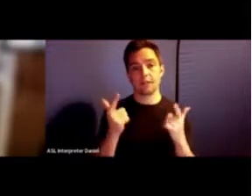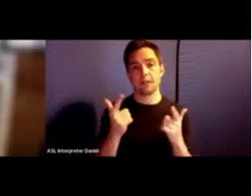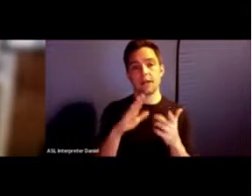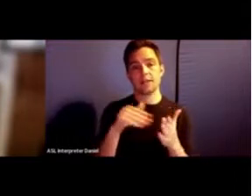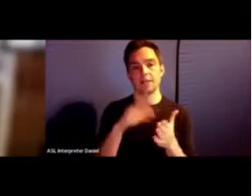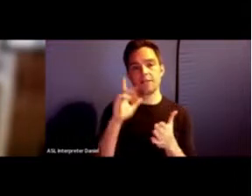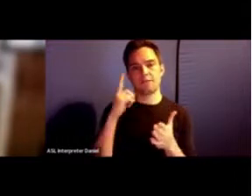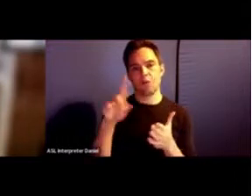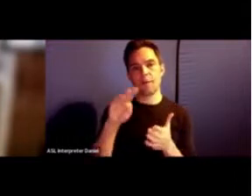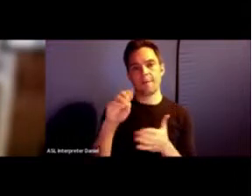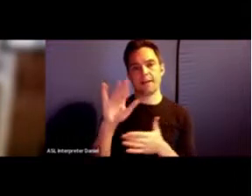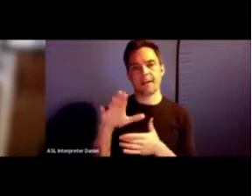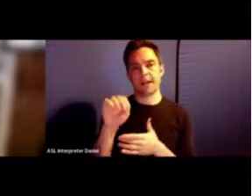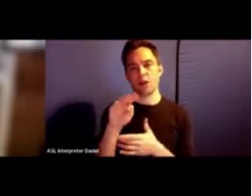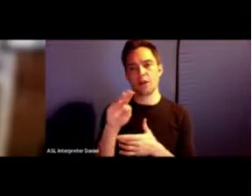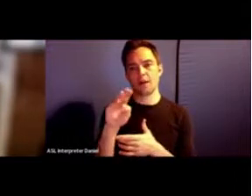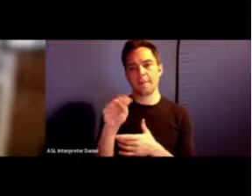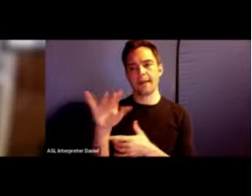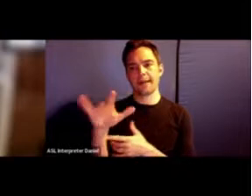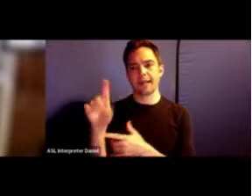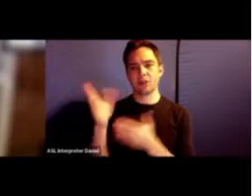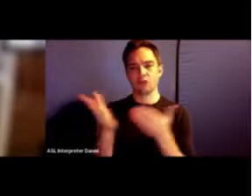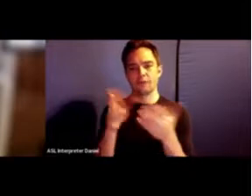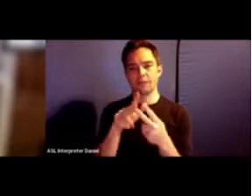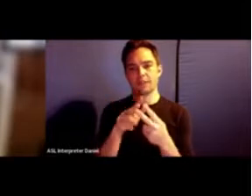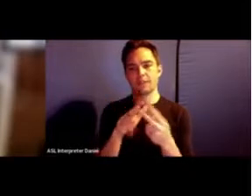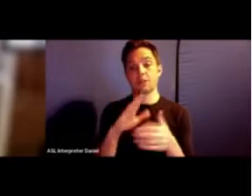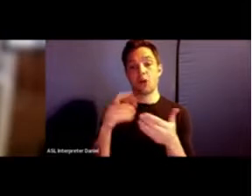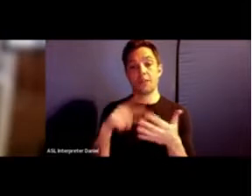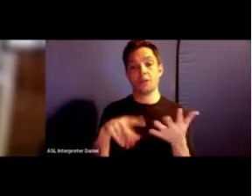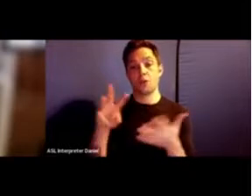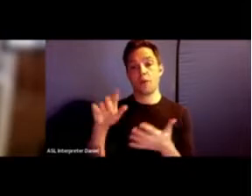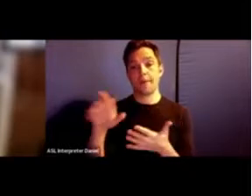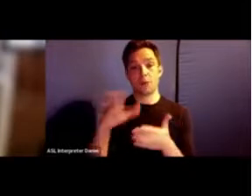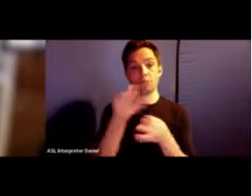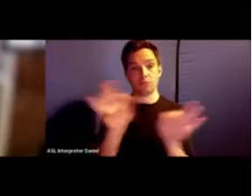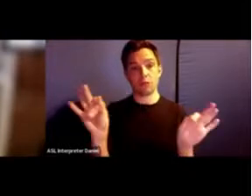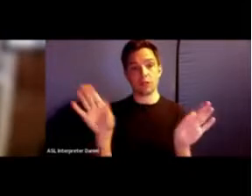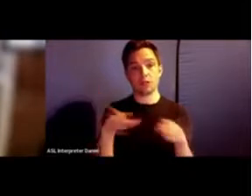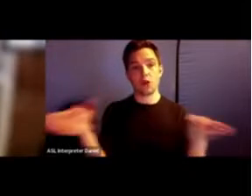Medicare and Medicaid Services. And all these webinars are free and open to the public. So